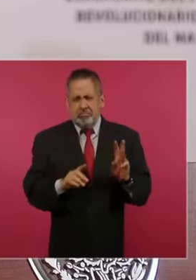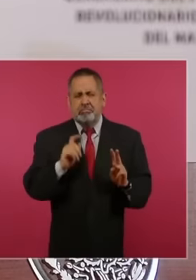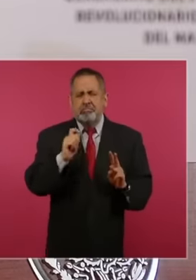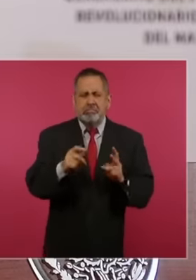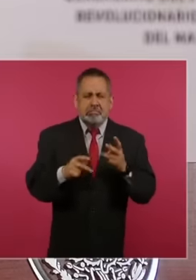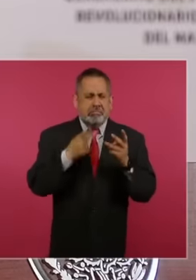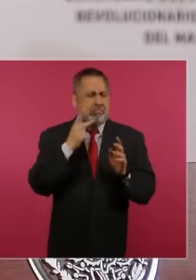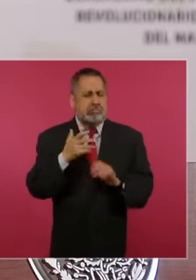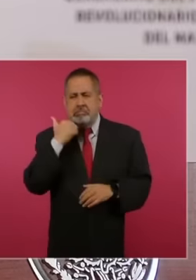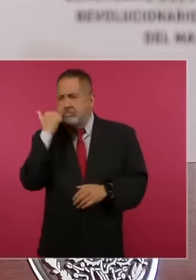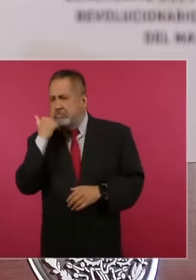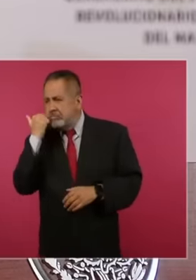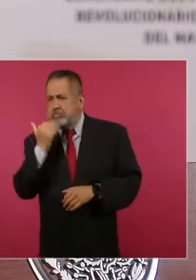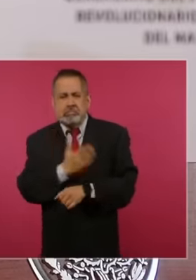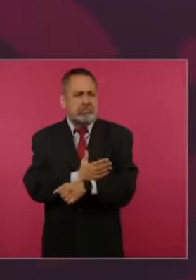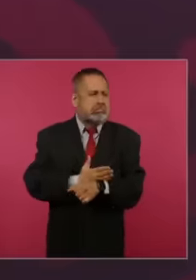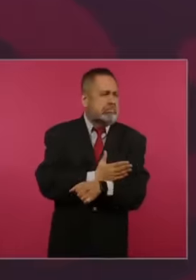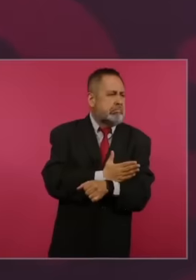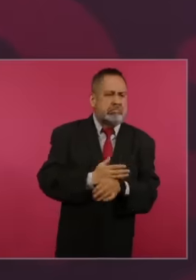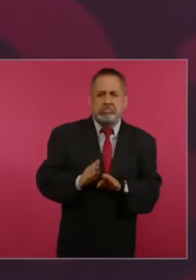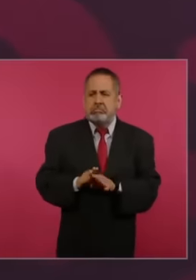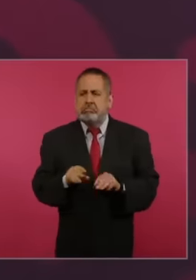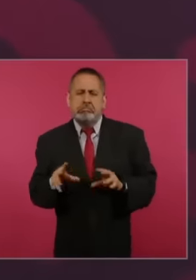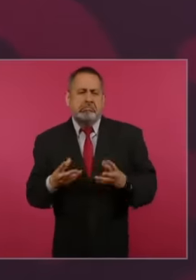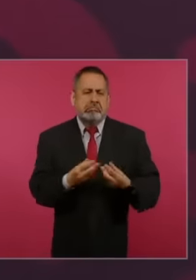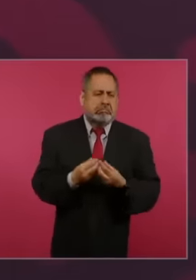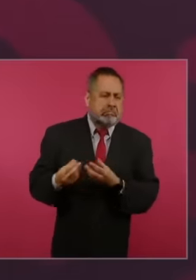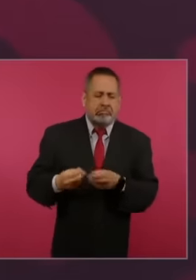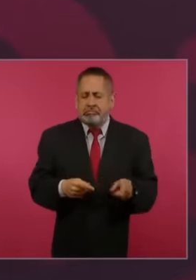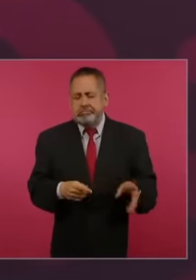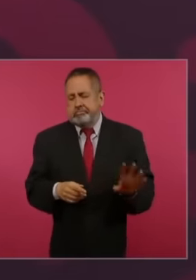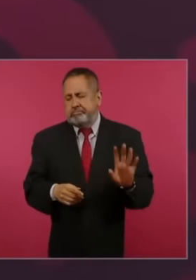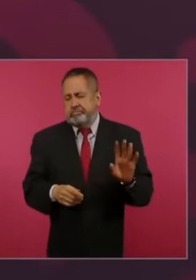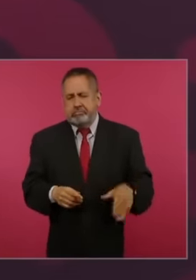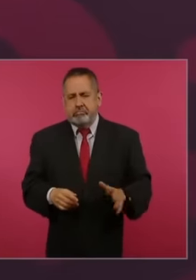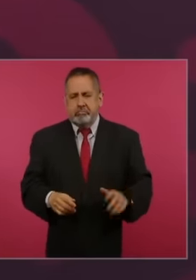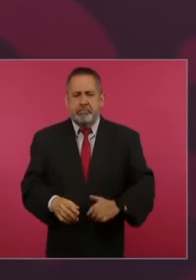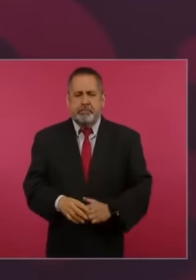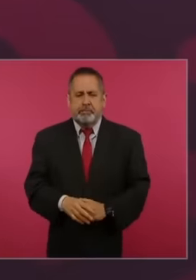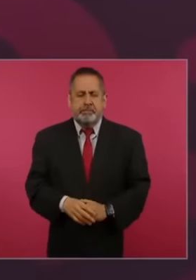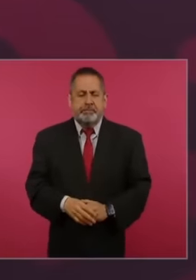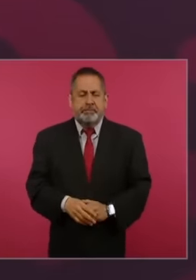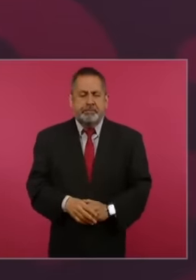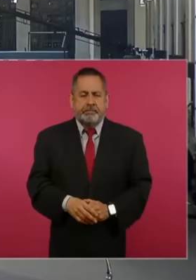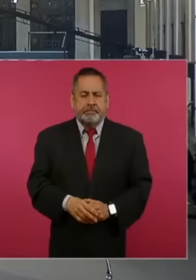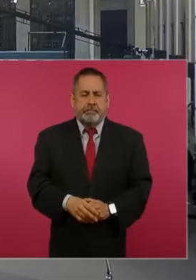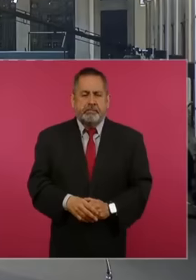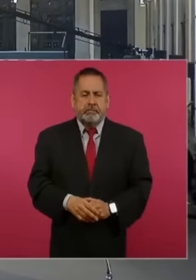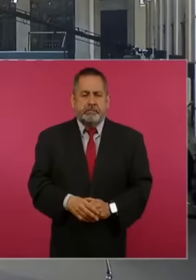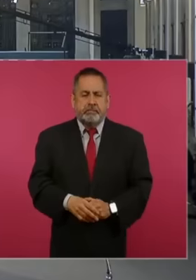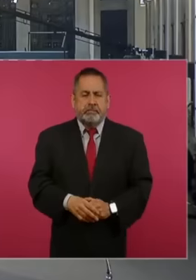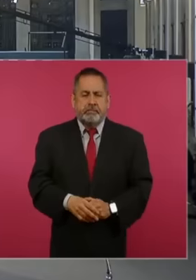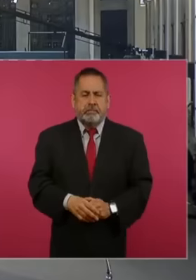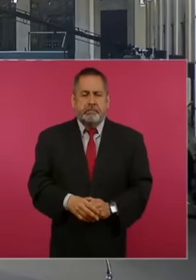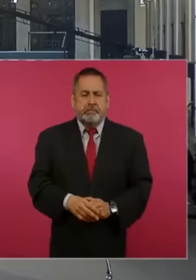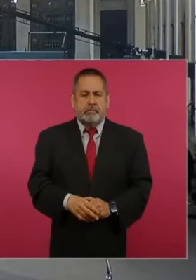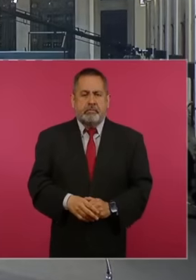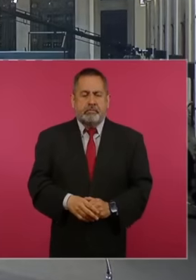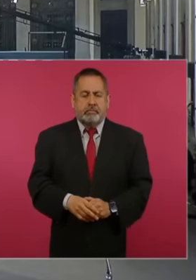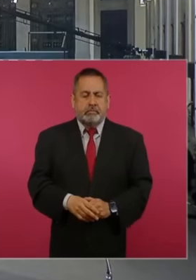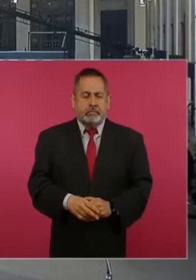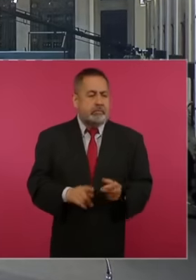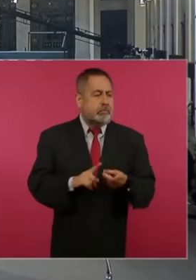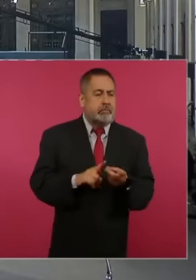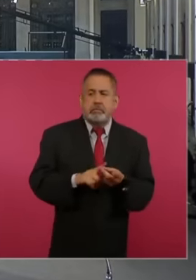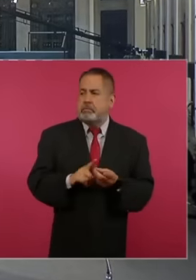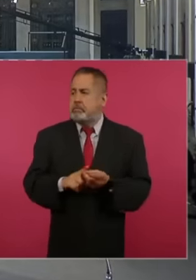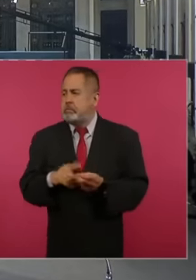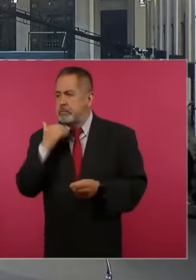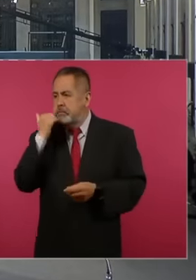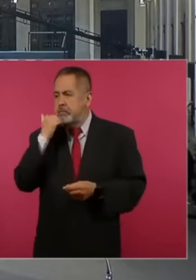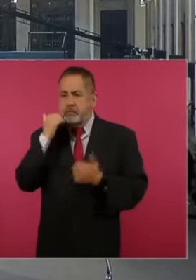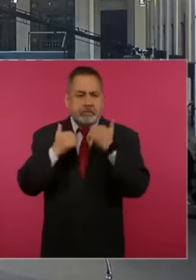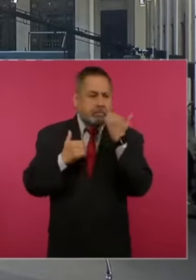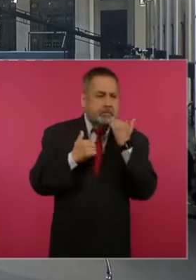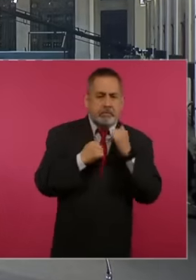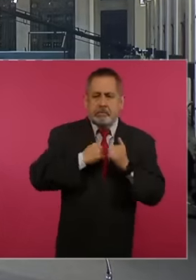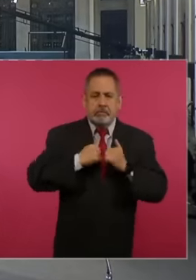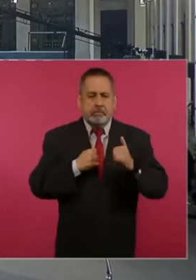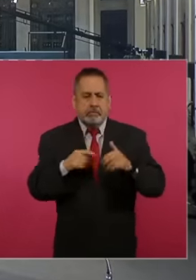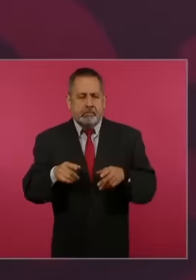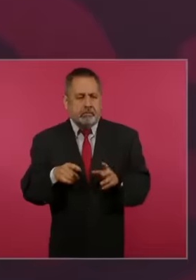accommodating and he is looking for his space